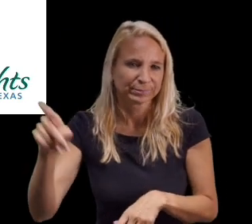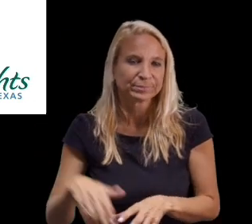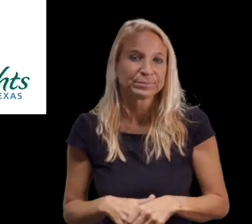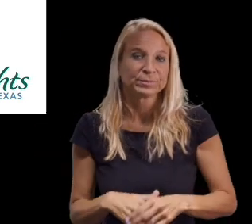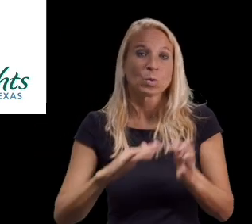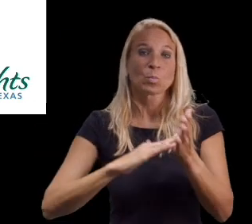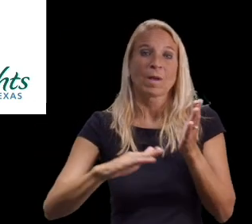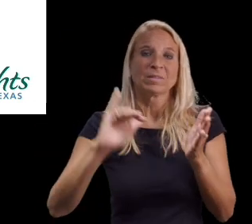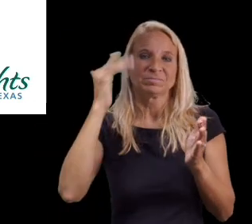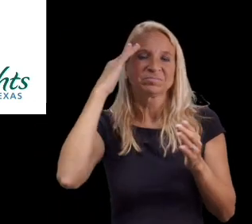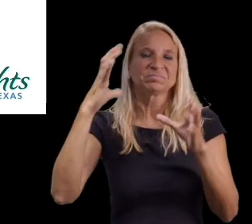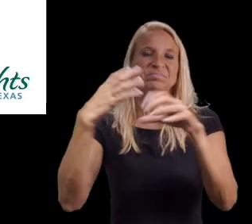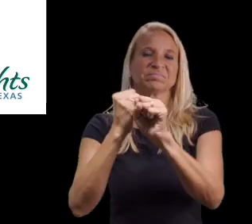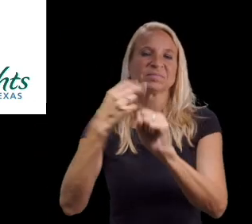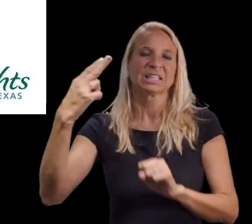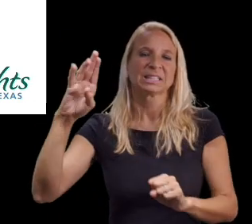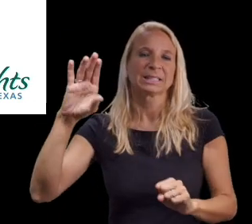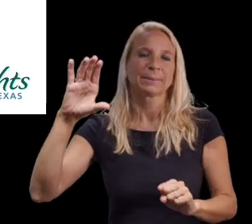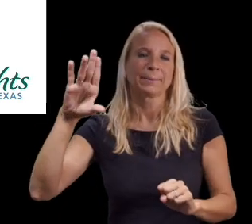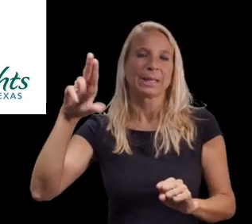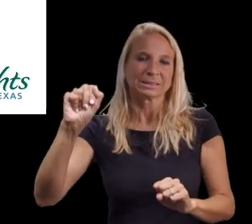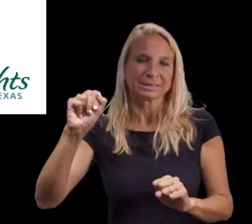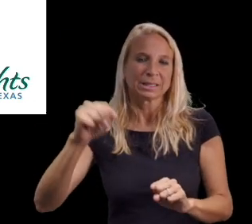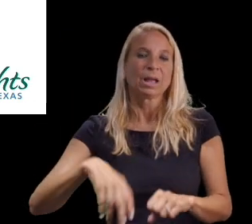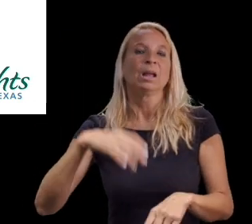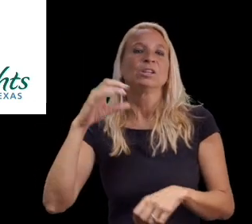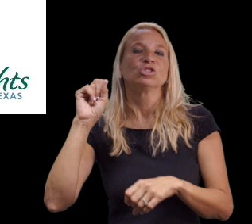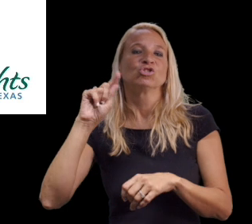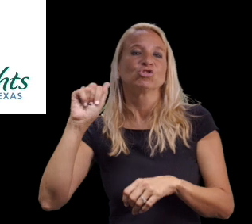This waiver is also known as the HCBS STAR Plus waiver,